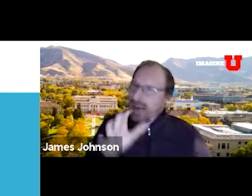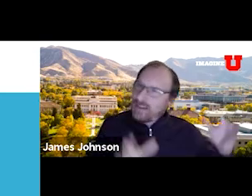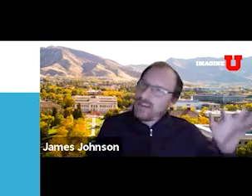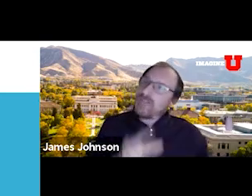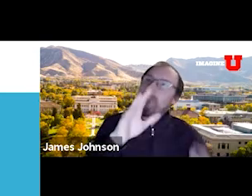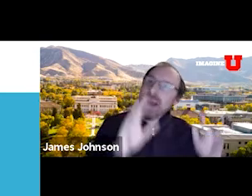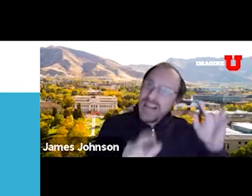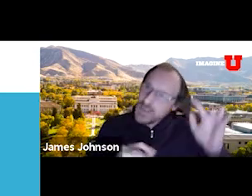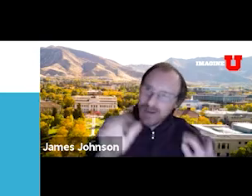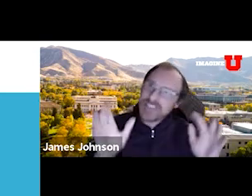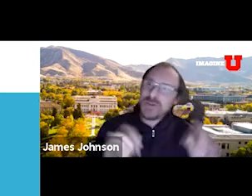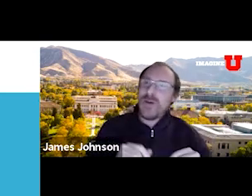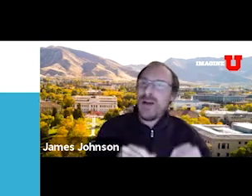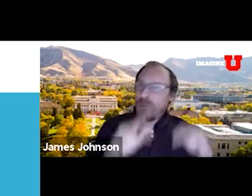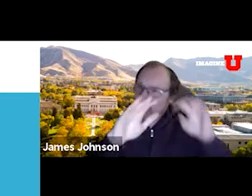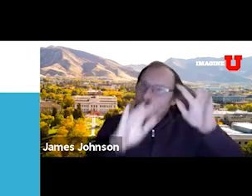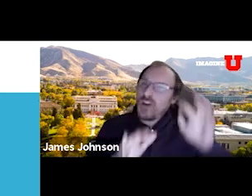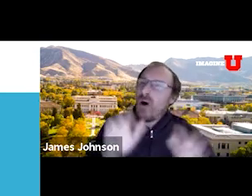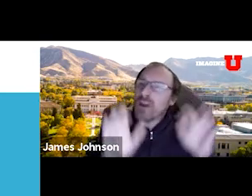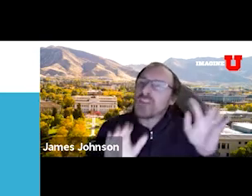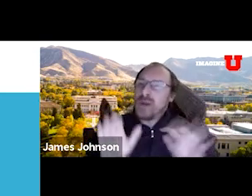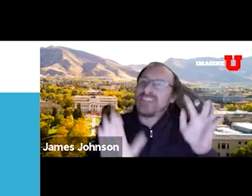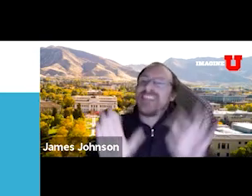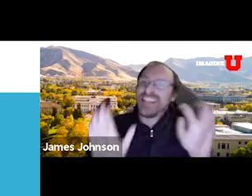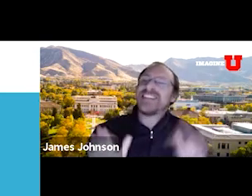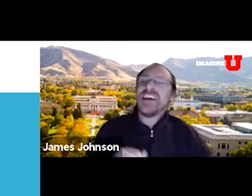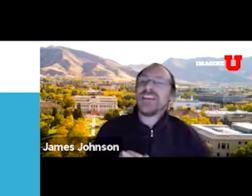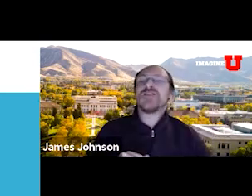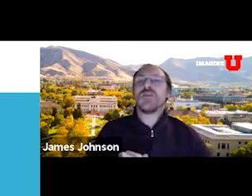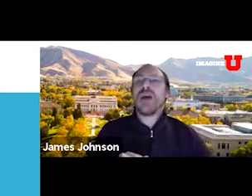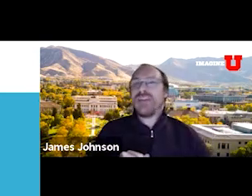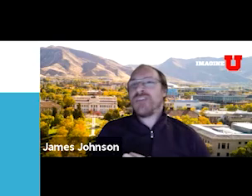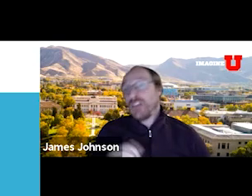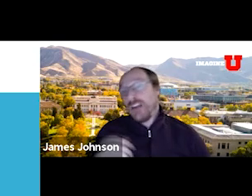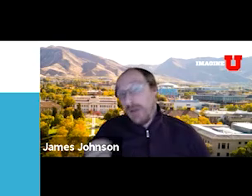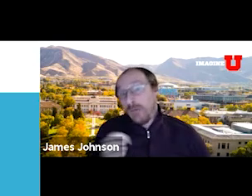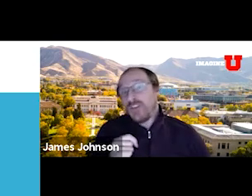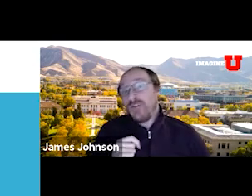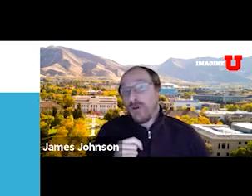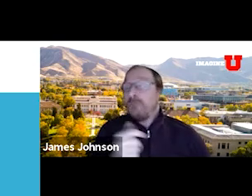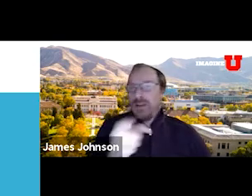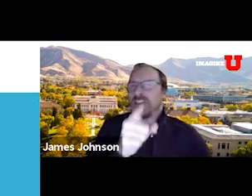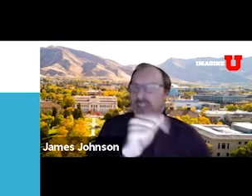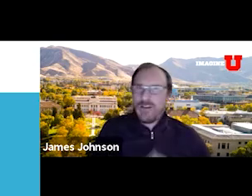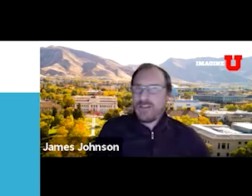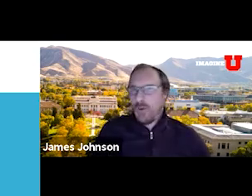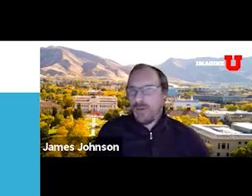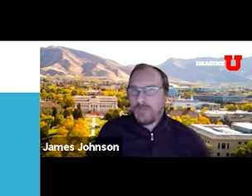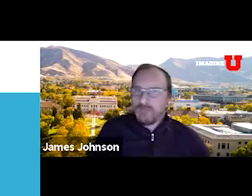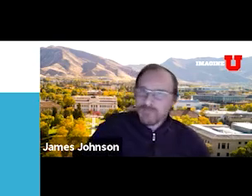My experience growing up was always balancing these two kind of things, and it was difficult, but definitely worth it.